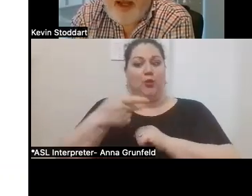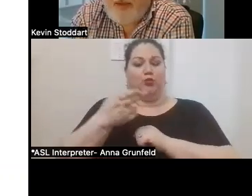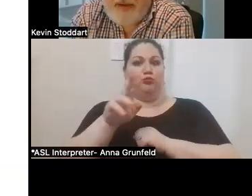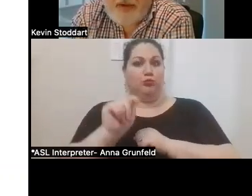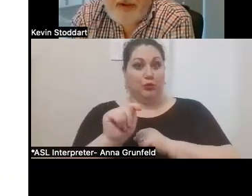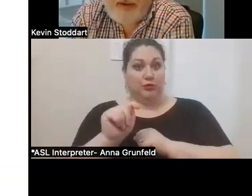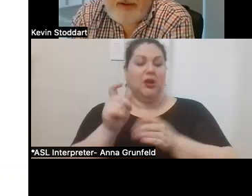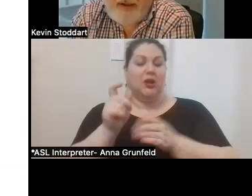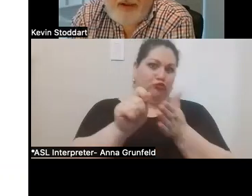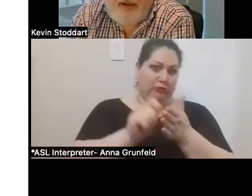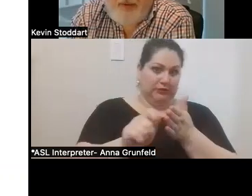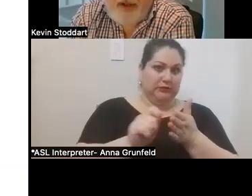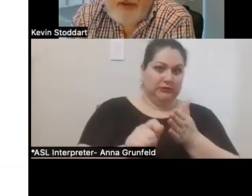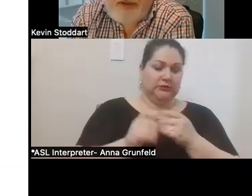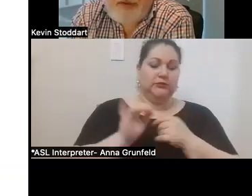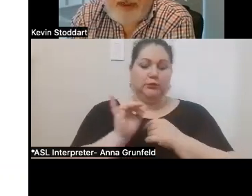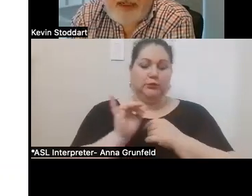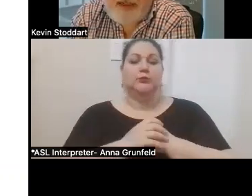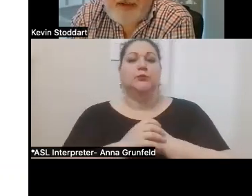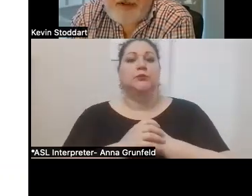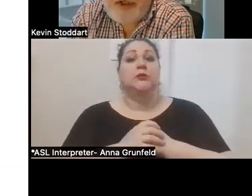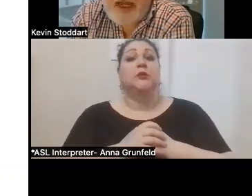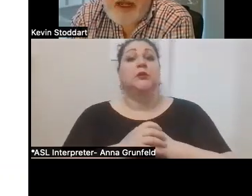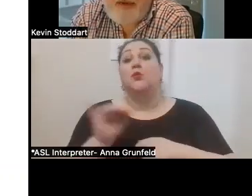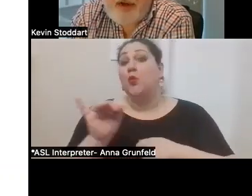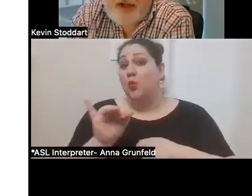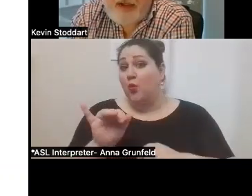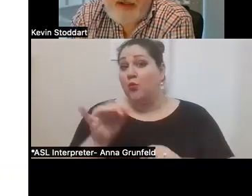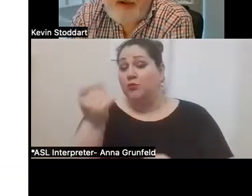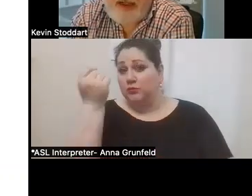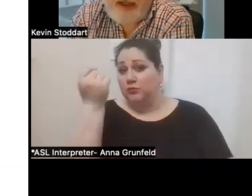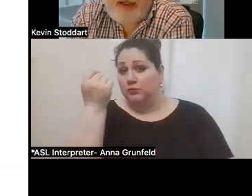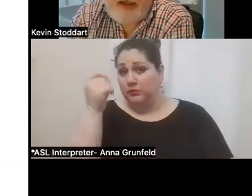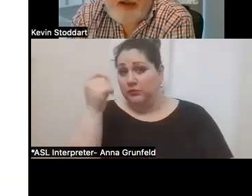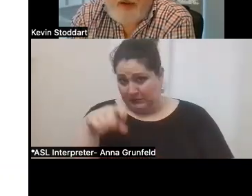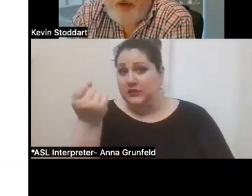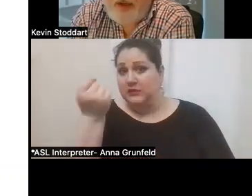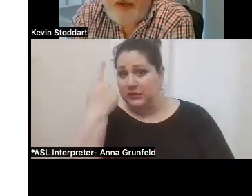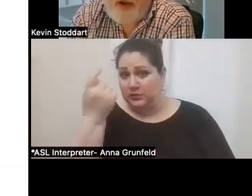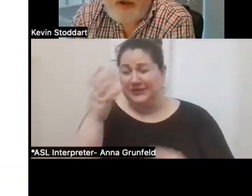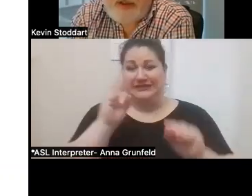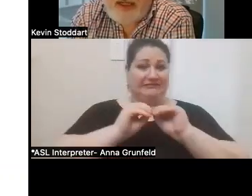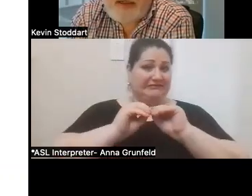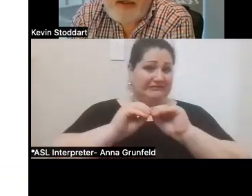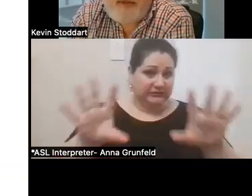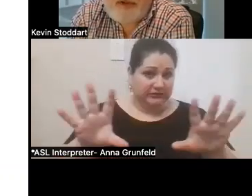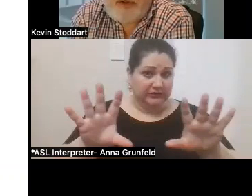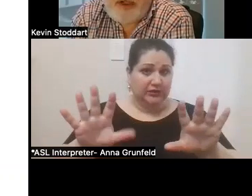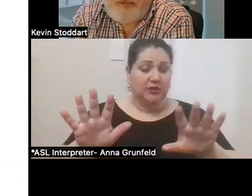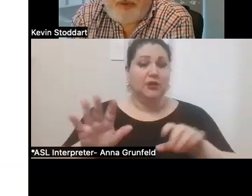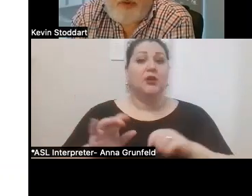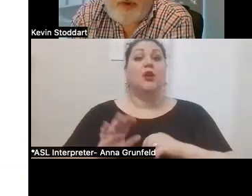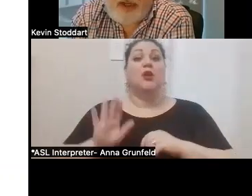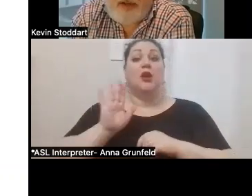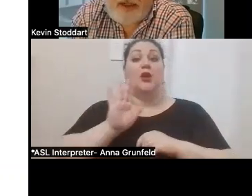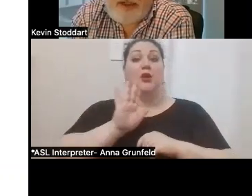However, we also need to understand very clearly what their executive functioning profile is.